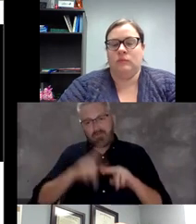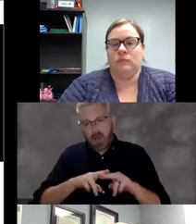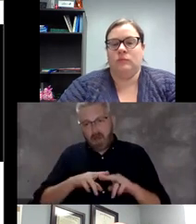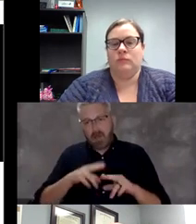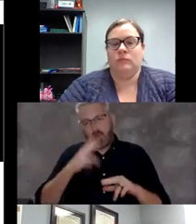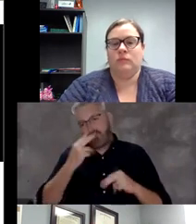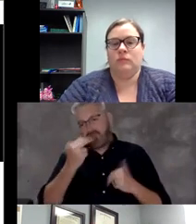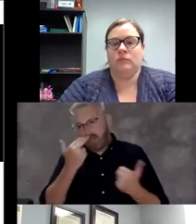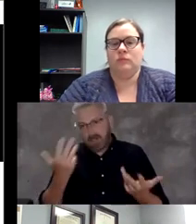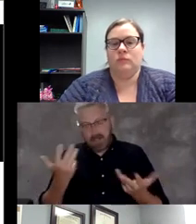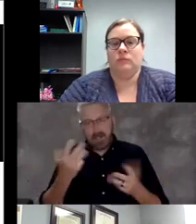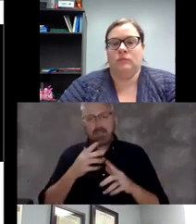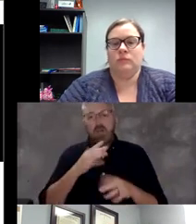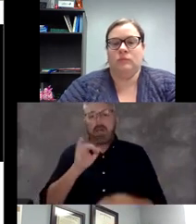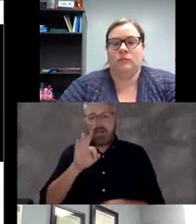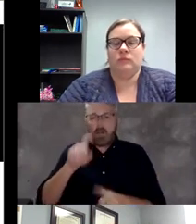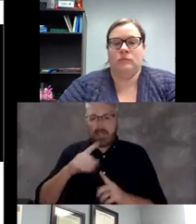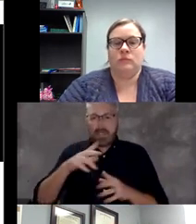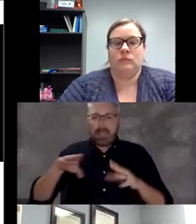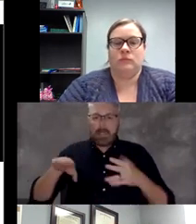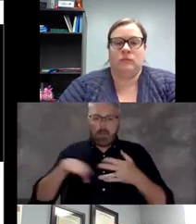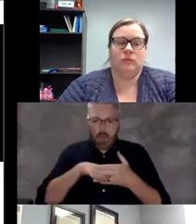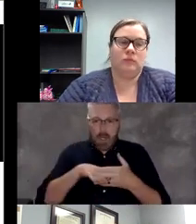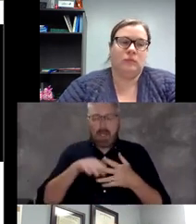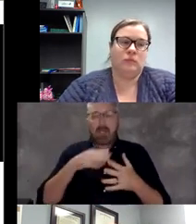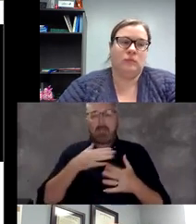IF YOU NEED TO, PLEASE STEP AWAY, TAKE CARE OF YOUR NEEDS,